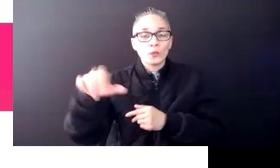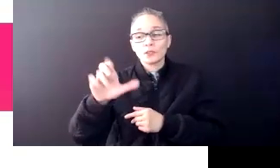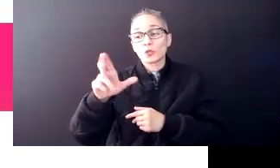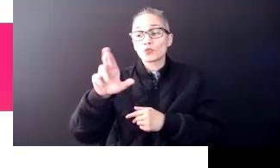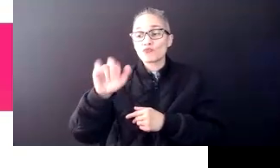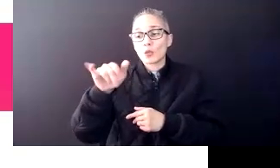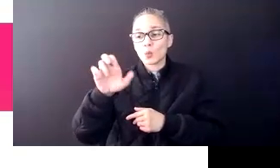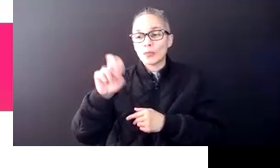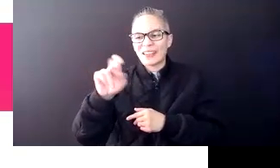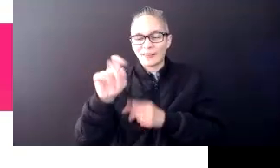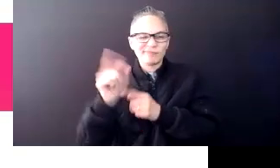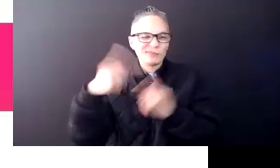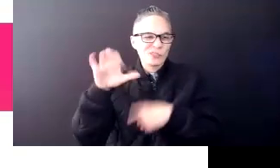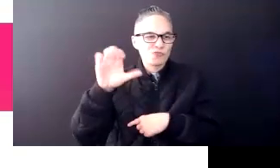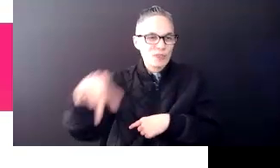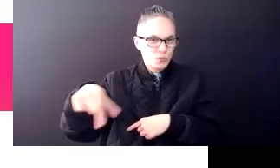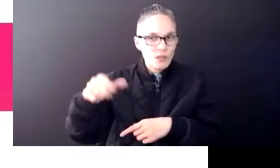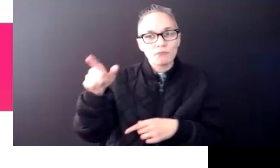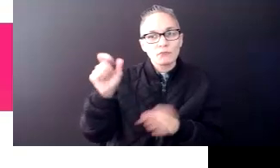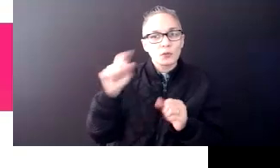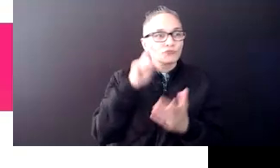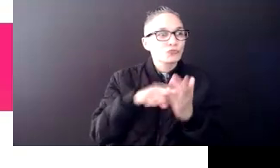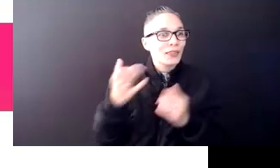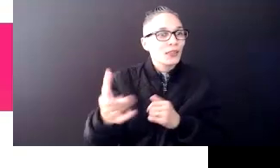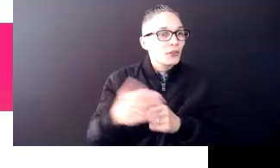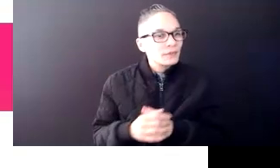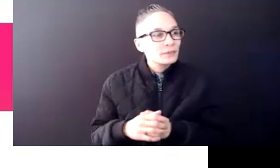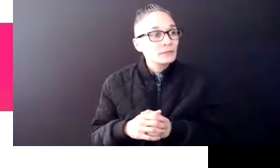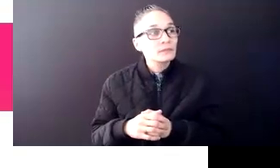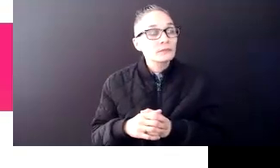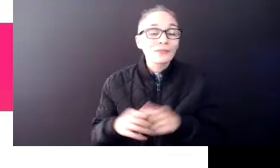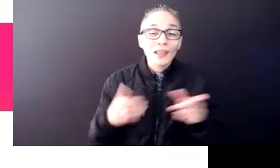And as I mentioned, many of us are already implementing some RSI in our courses.